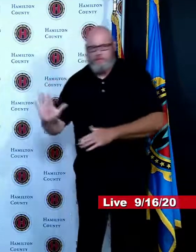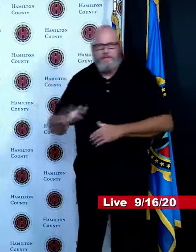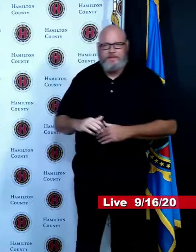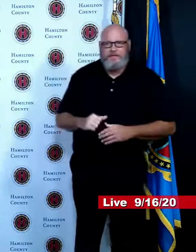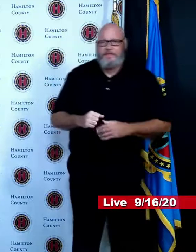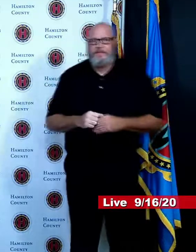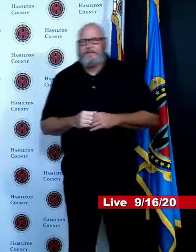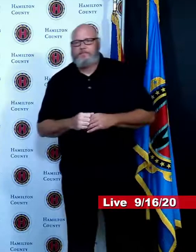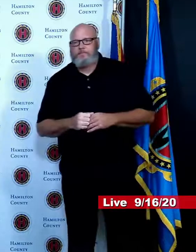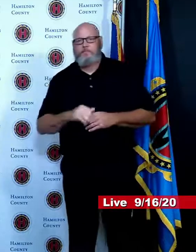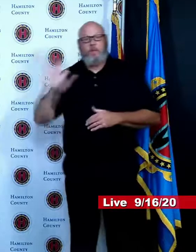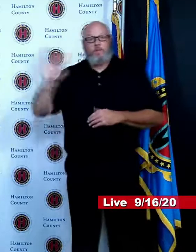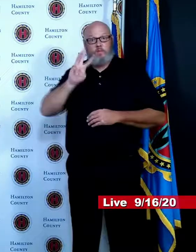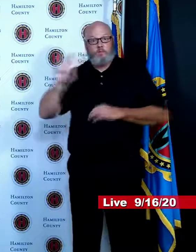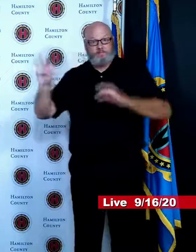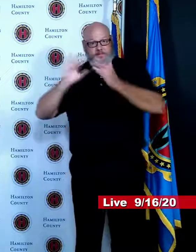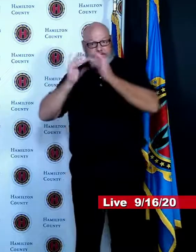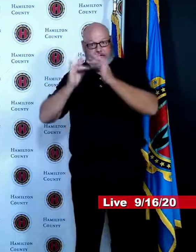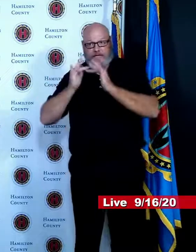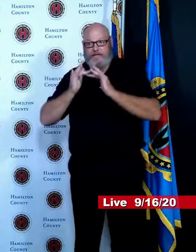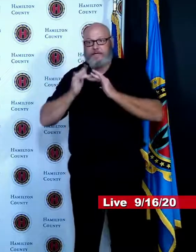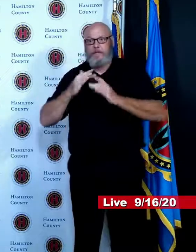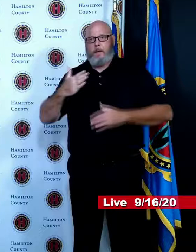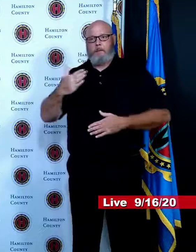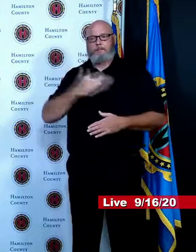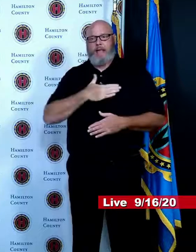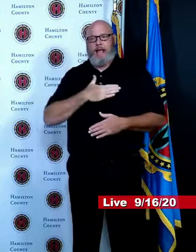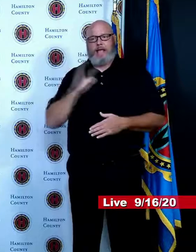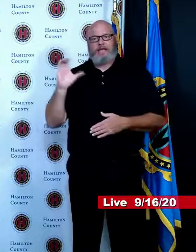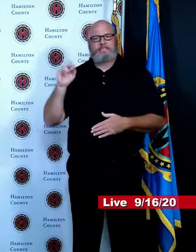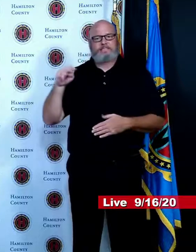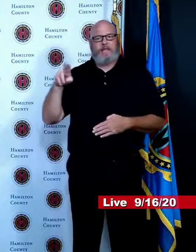my2020census.gov takes five minutes I promise fill out